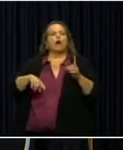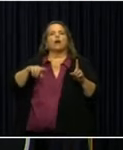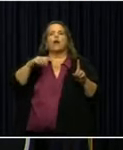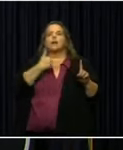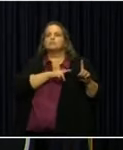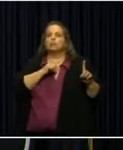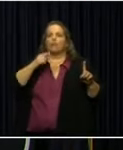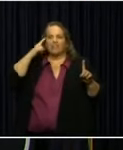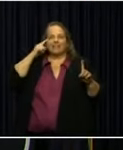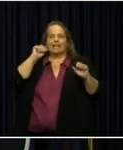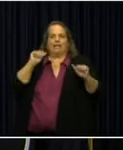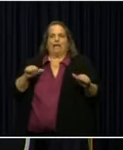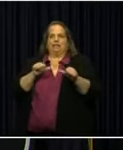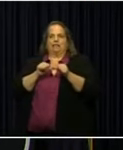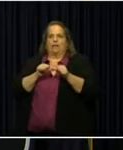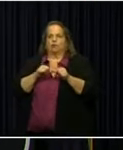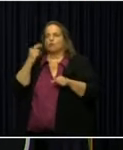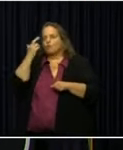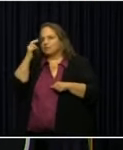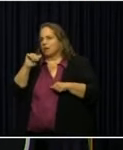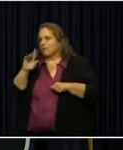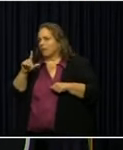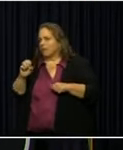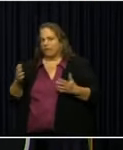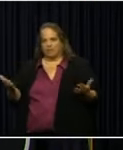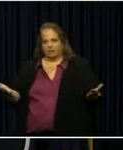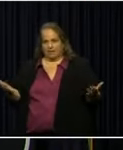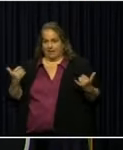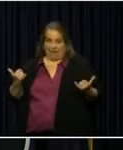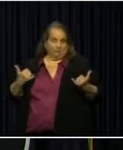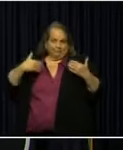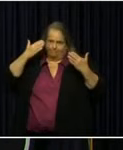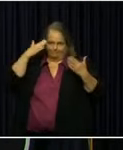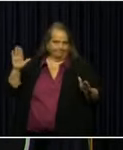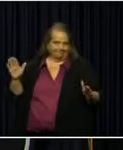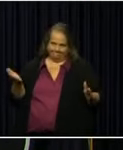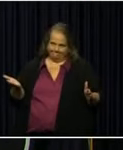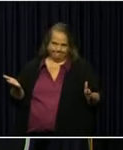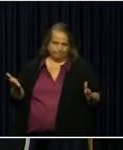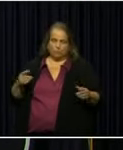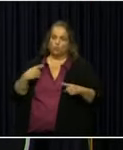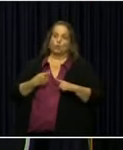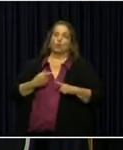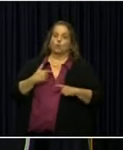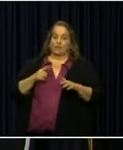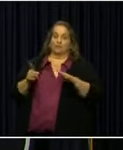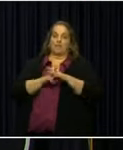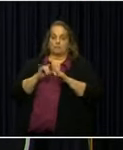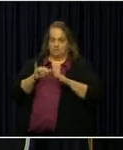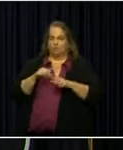EFFECTIVE REMEDIES VIR RES DID I VIR.